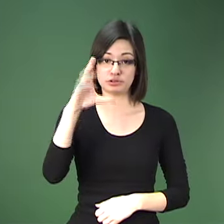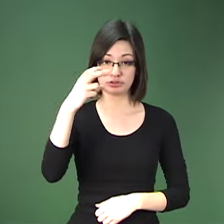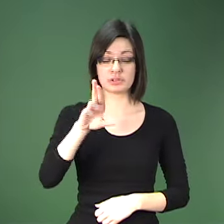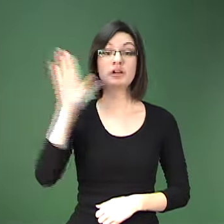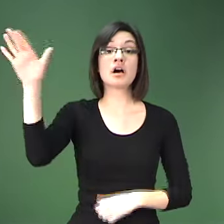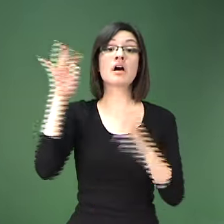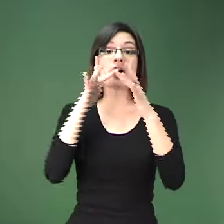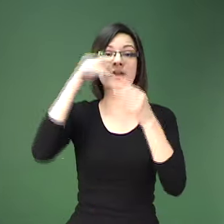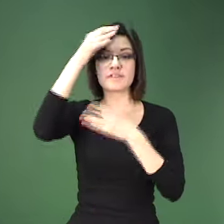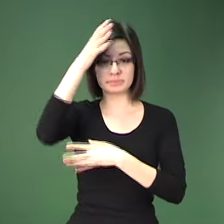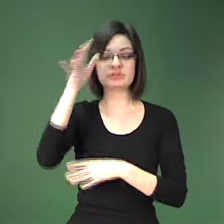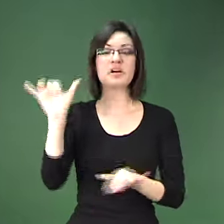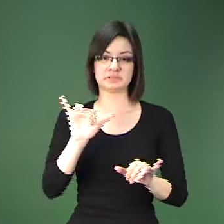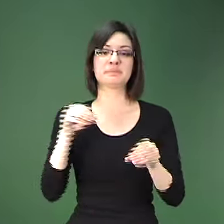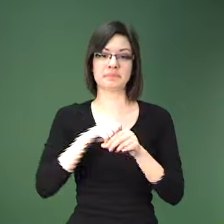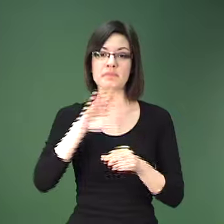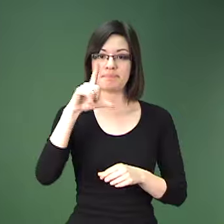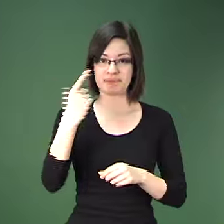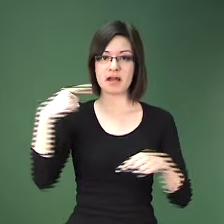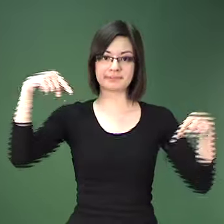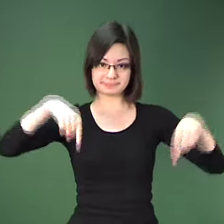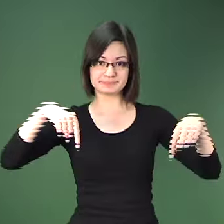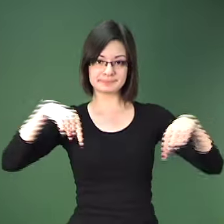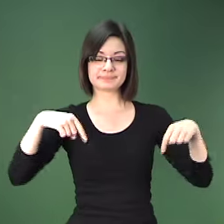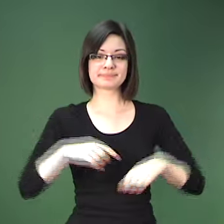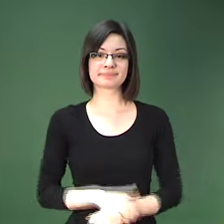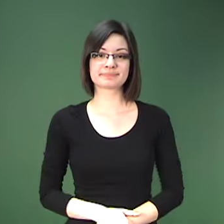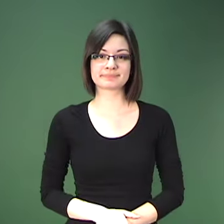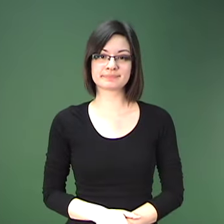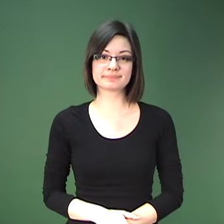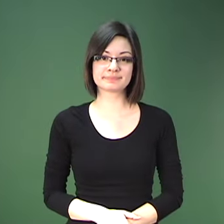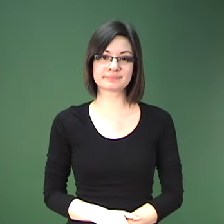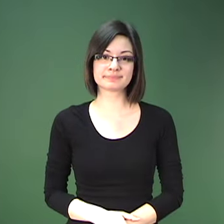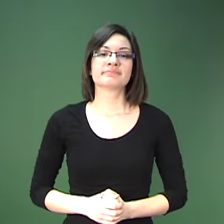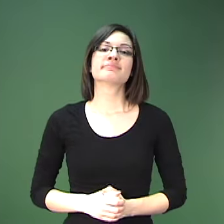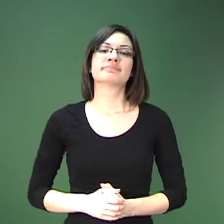His contact information is also provided in the blog.